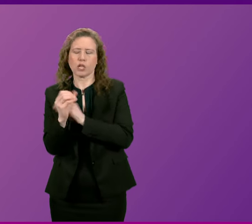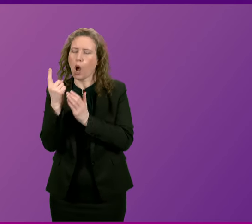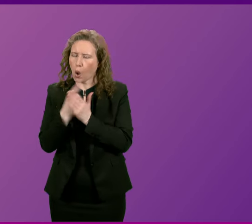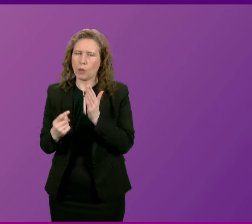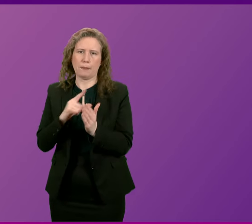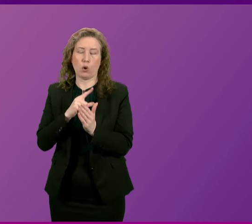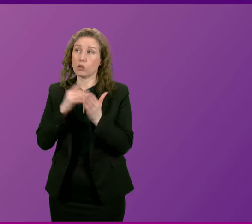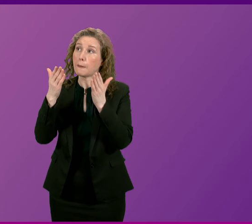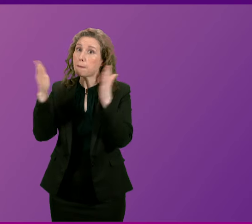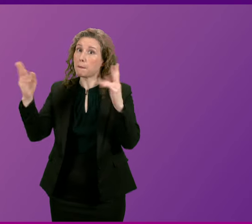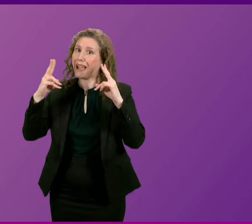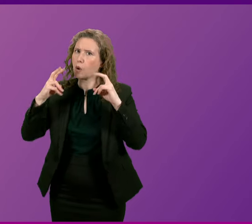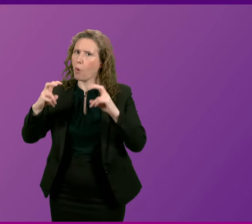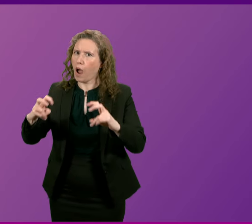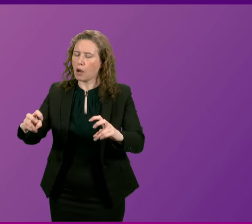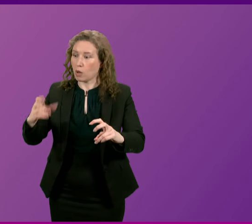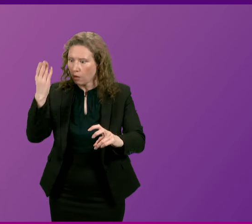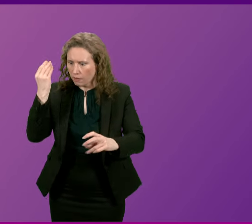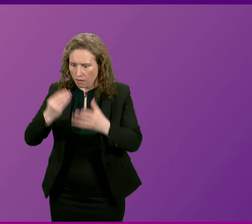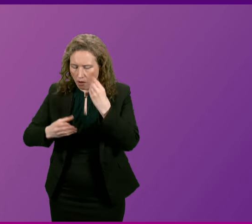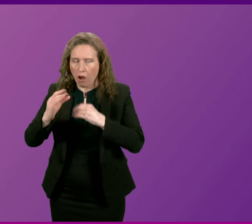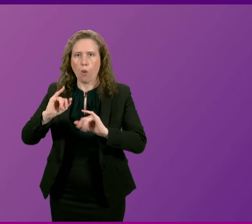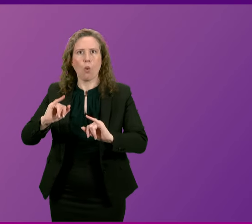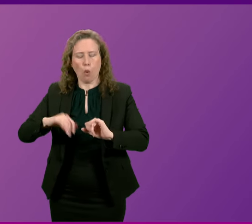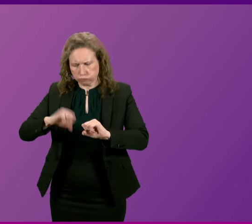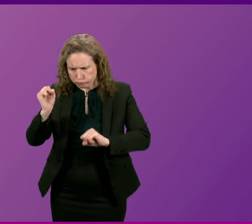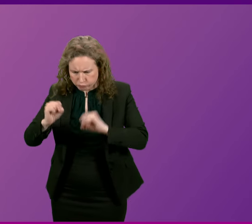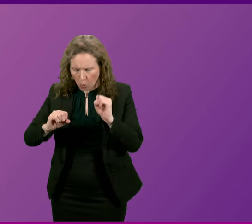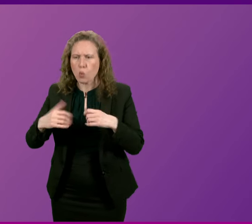public inquiry that we are learning to what extent that was undertaken.